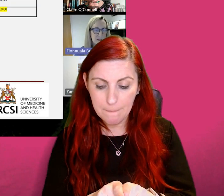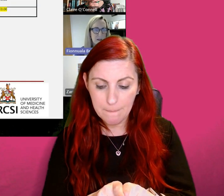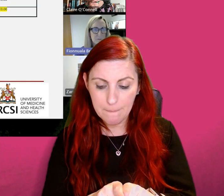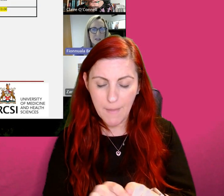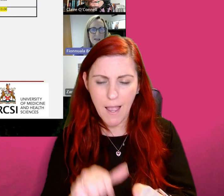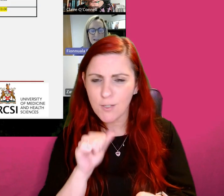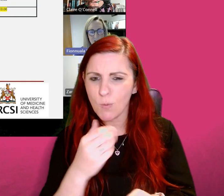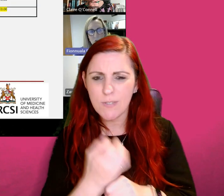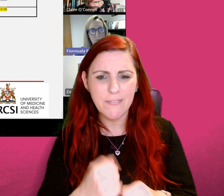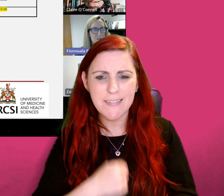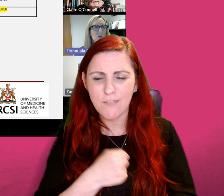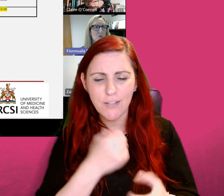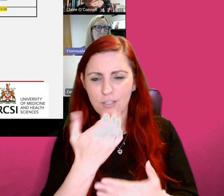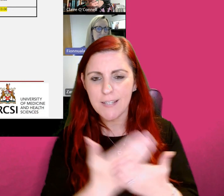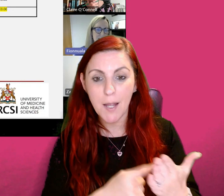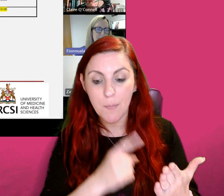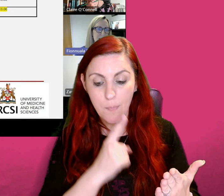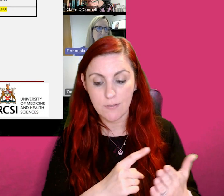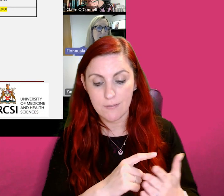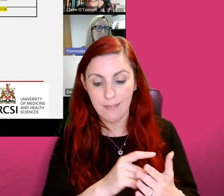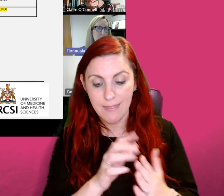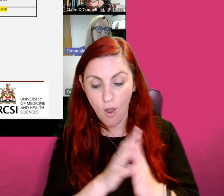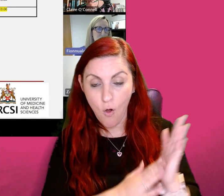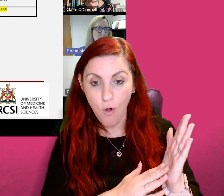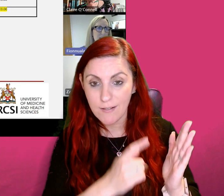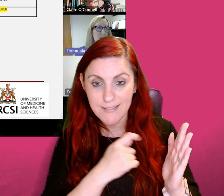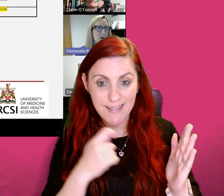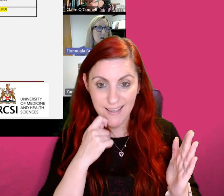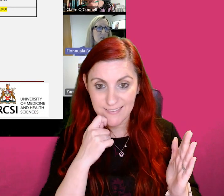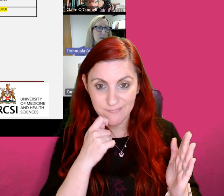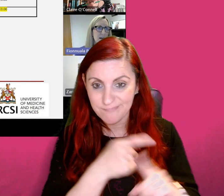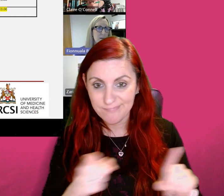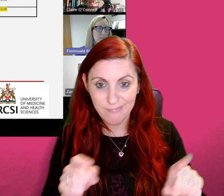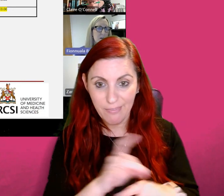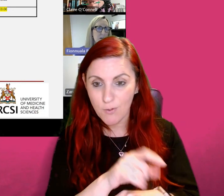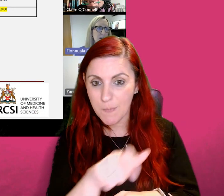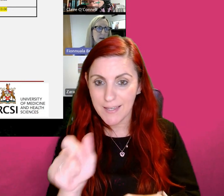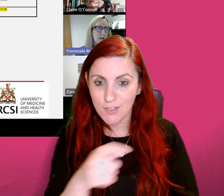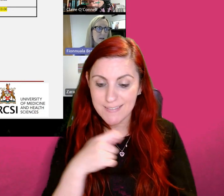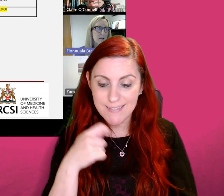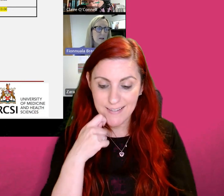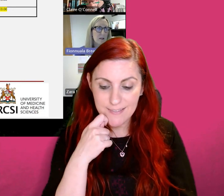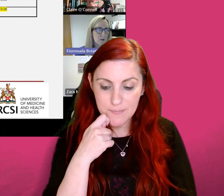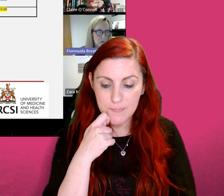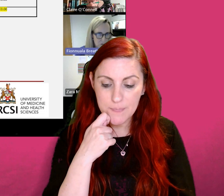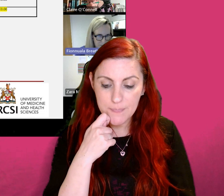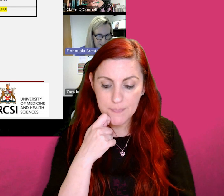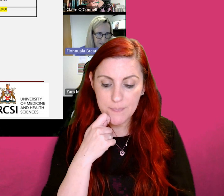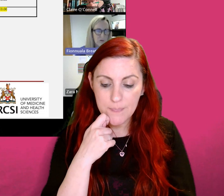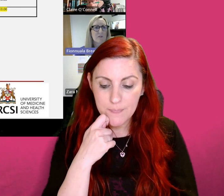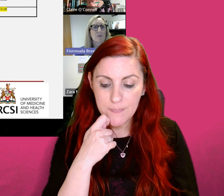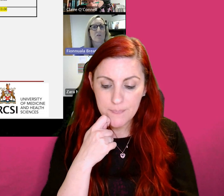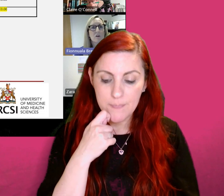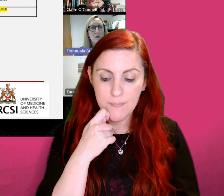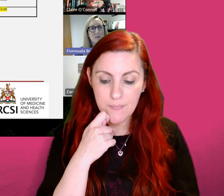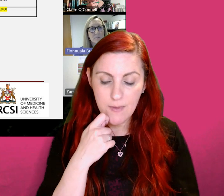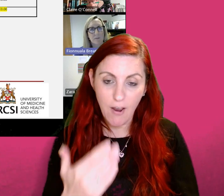slide but it almost goes without saying that patients are um a enormously grateful for not